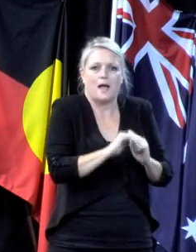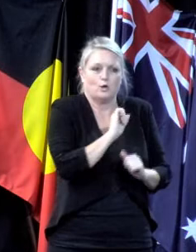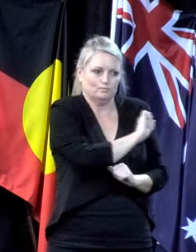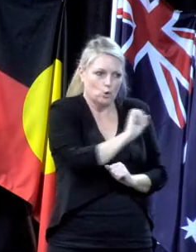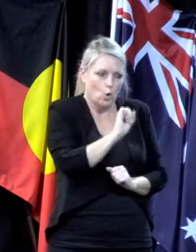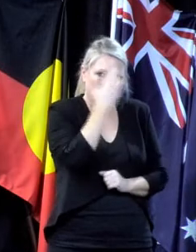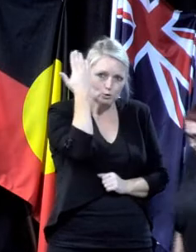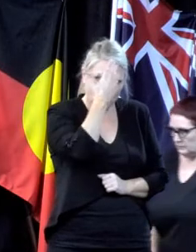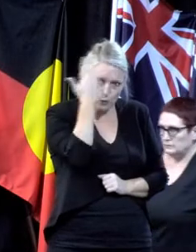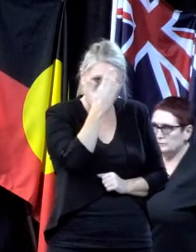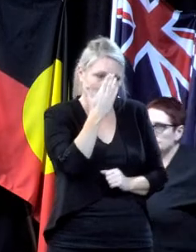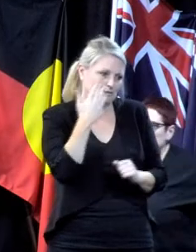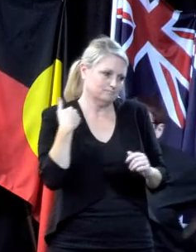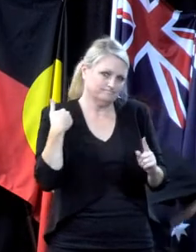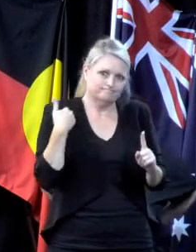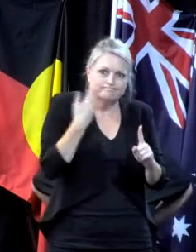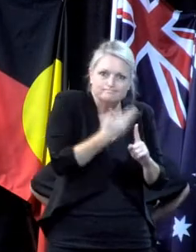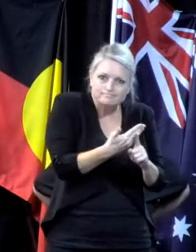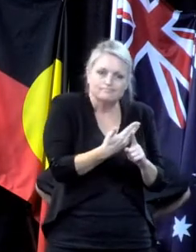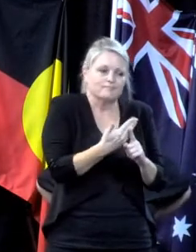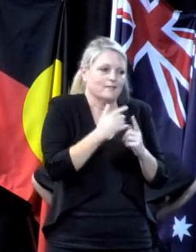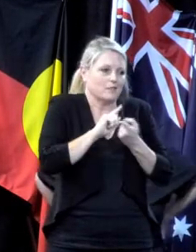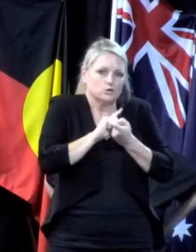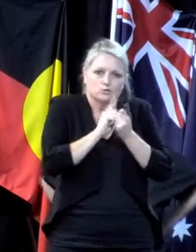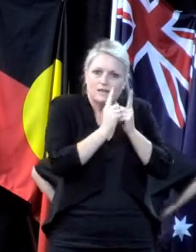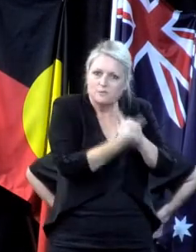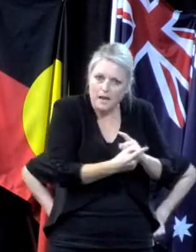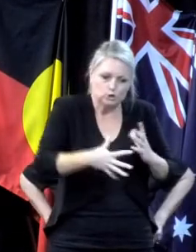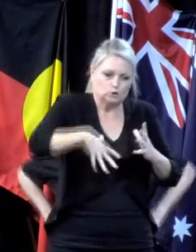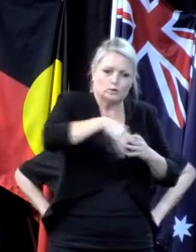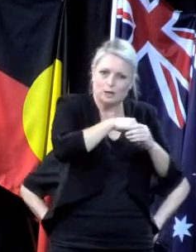within your schools, but I did want to give each of you the opportunity to see